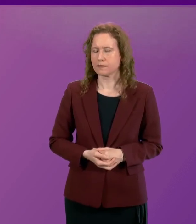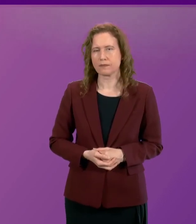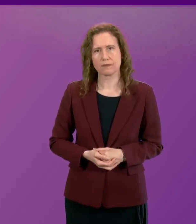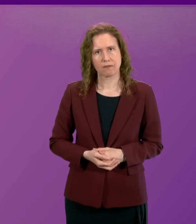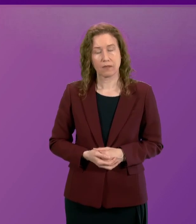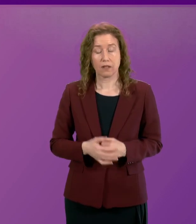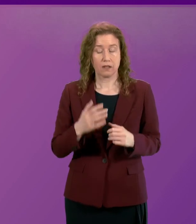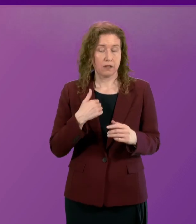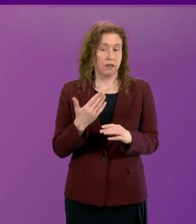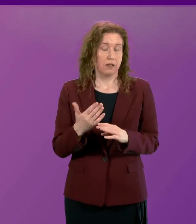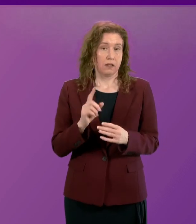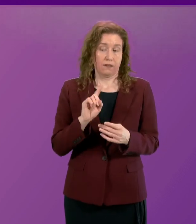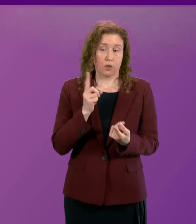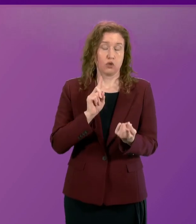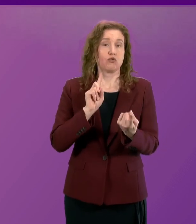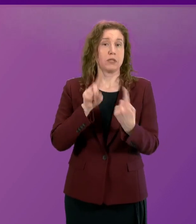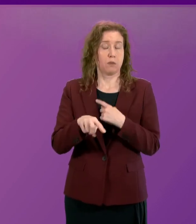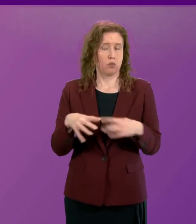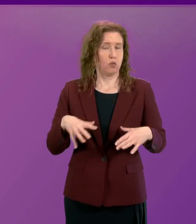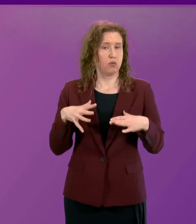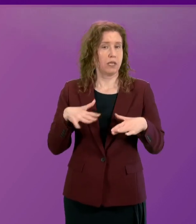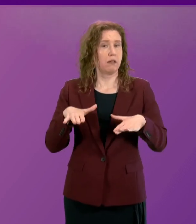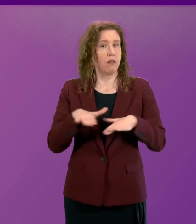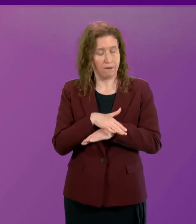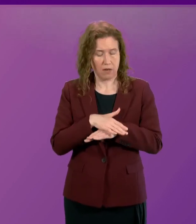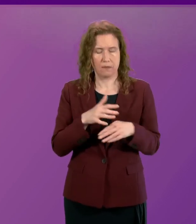As I indicated in my answer to Mr Kerr’s first question, management and decisions